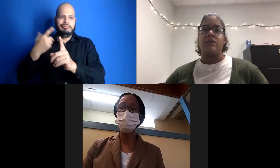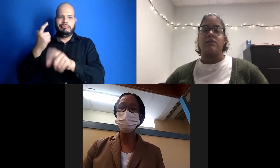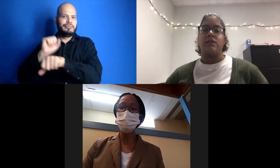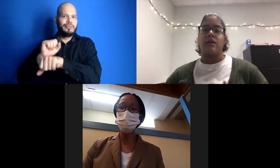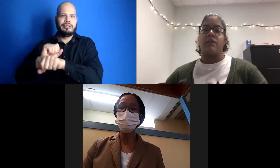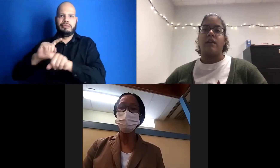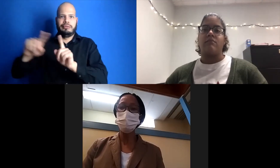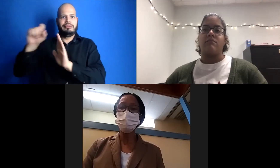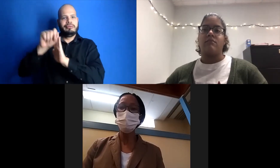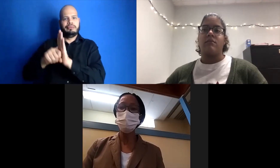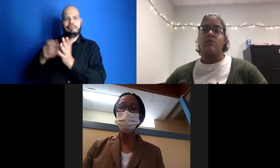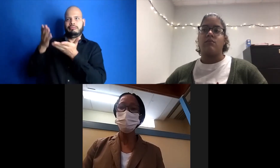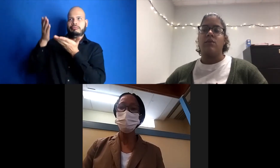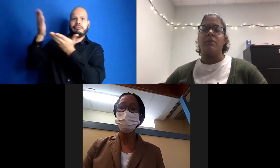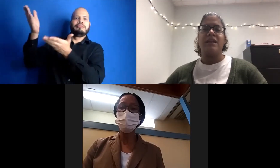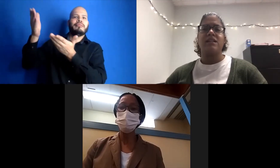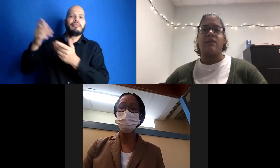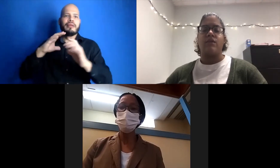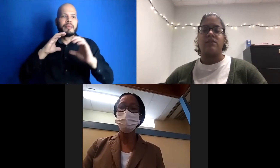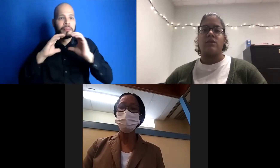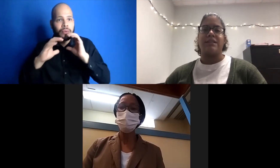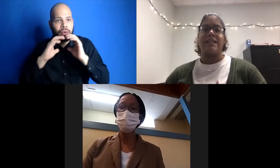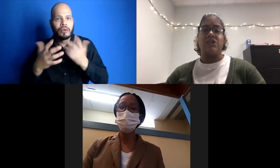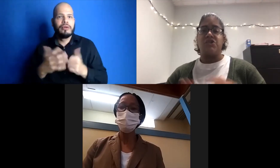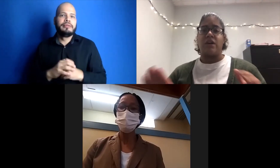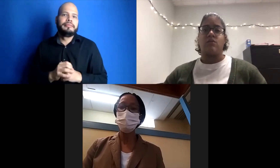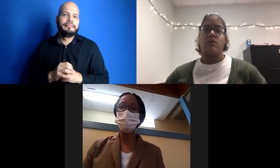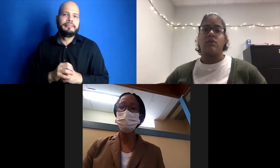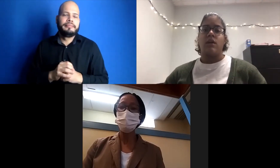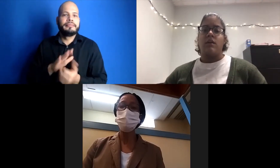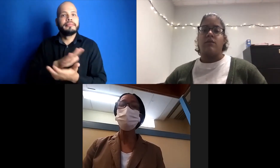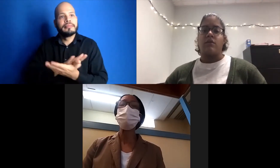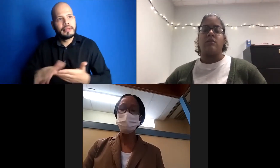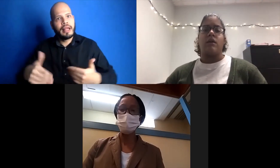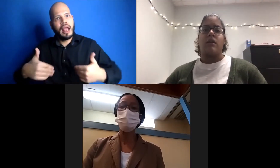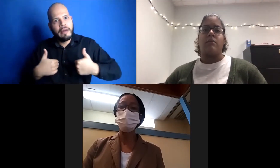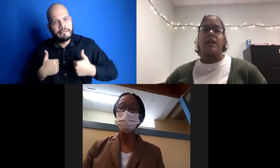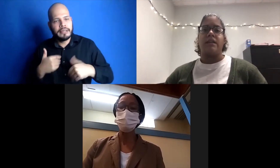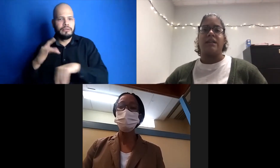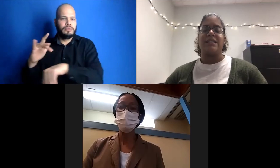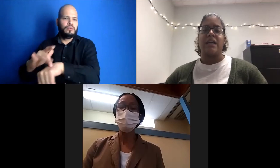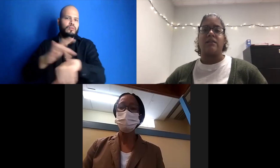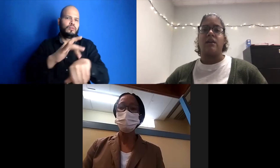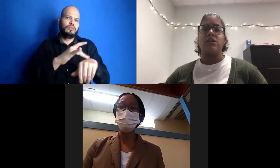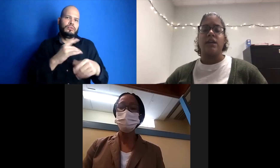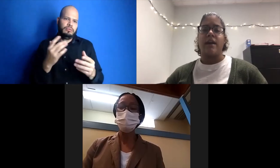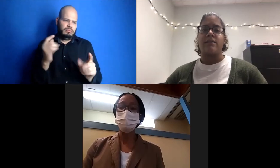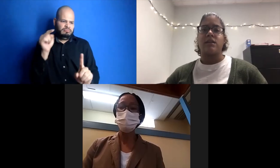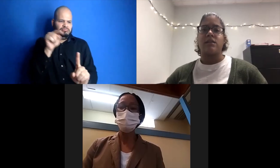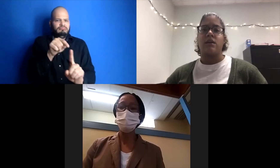and stuff like it would be nice to have resources in general for um any like technology access that